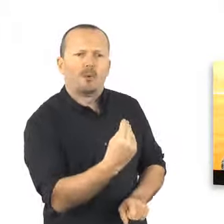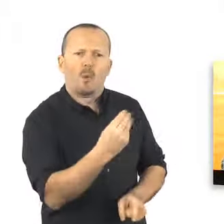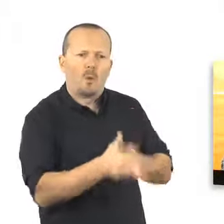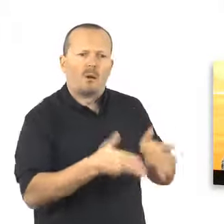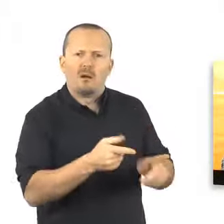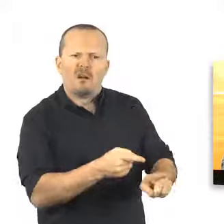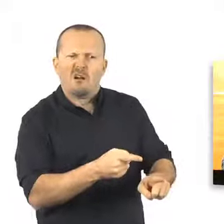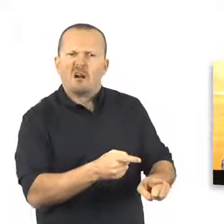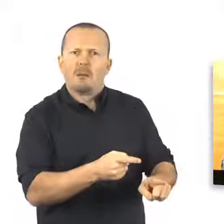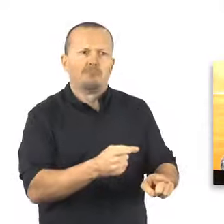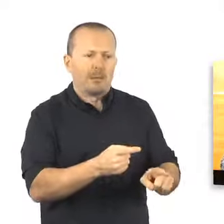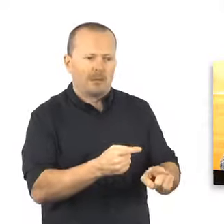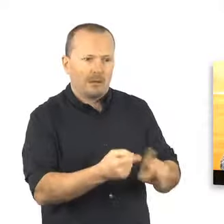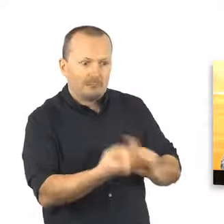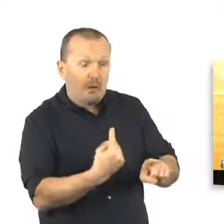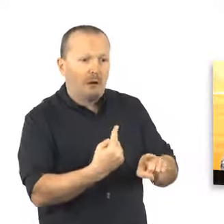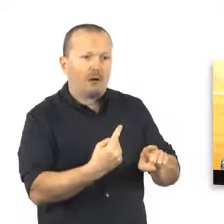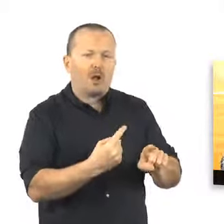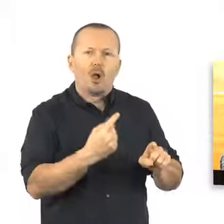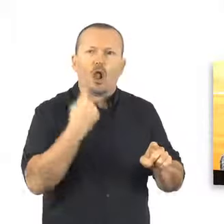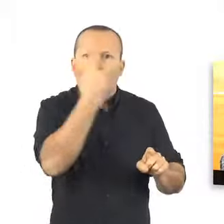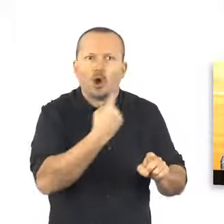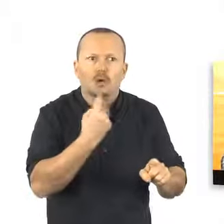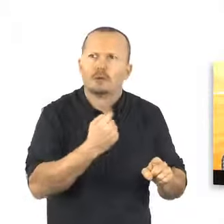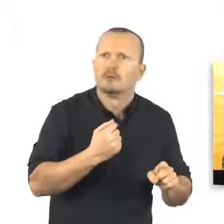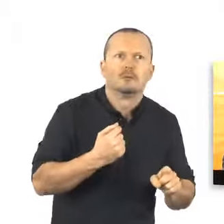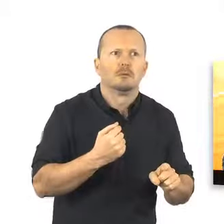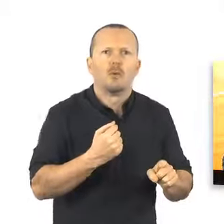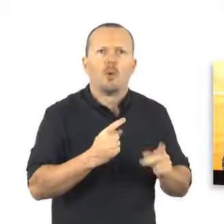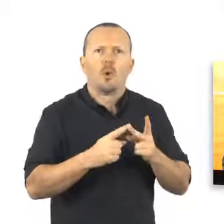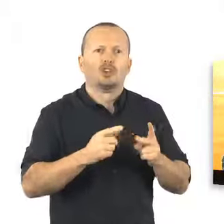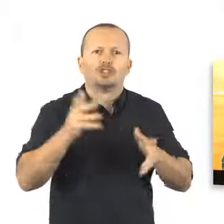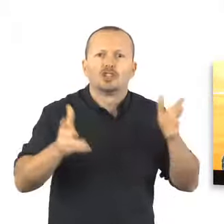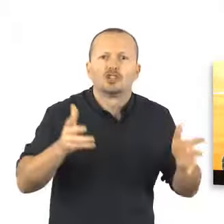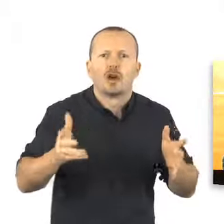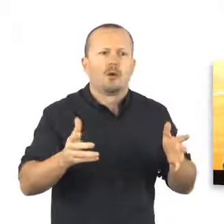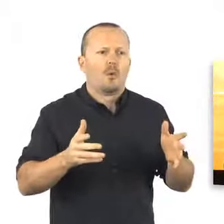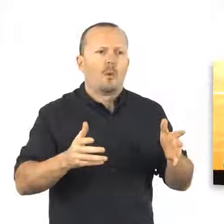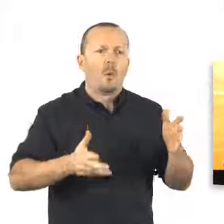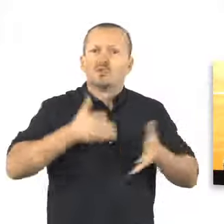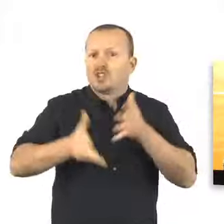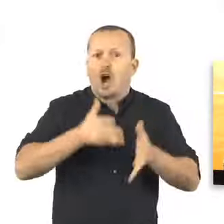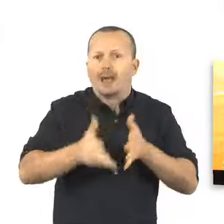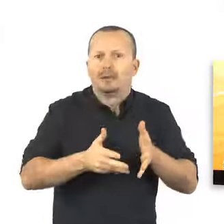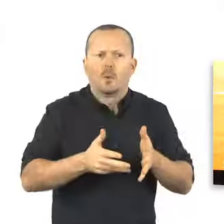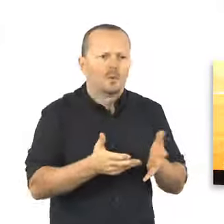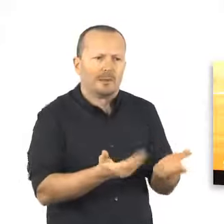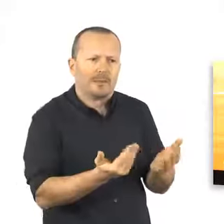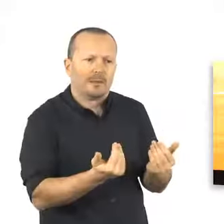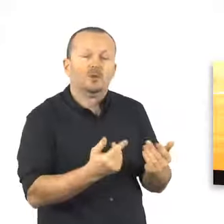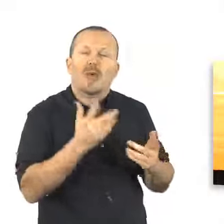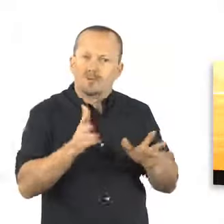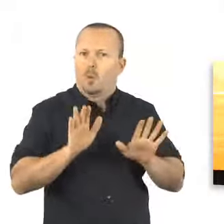a word but you might get a look or a gesture or a sign you were not expecting if you wait.